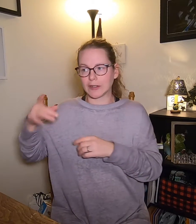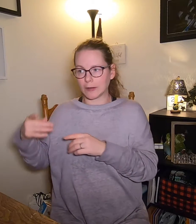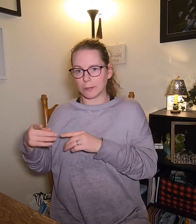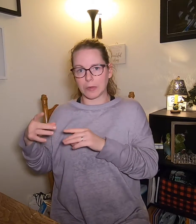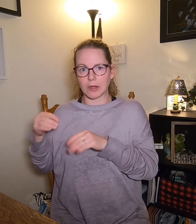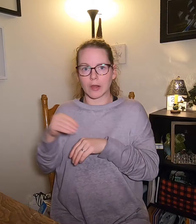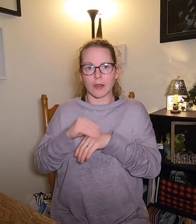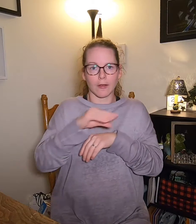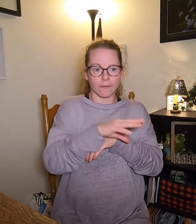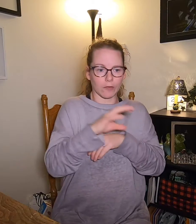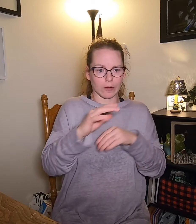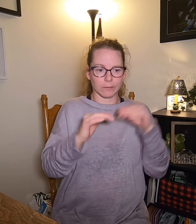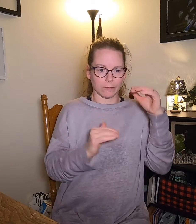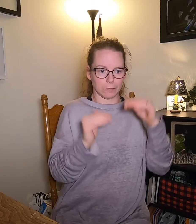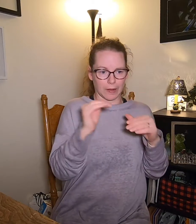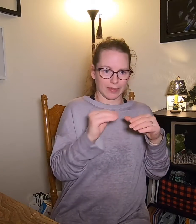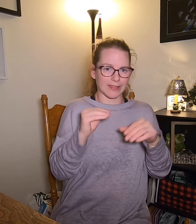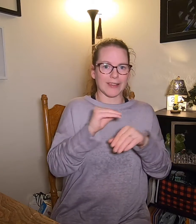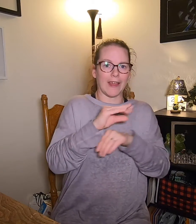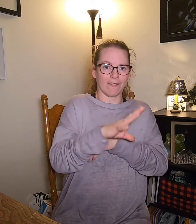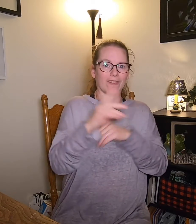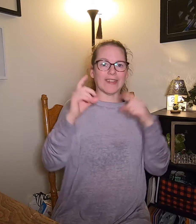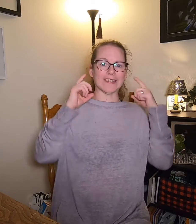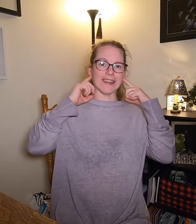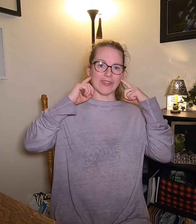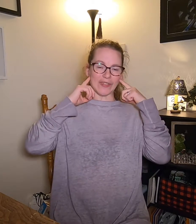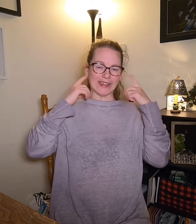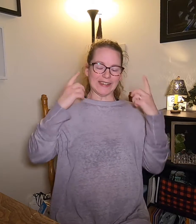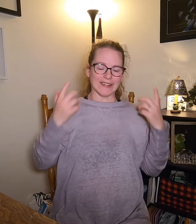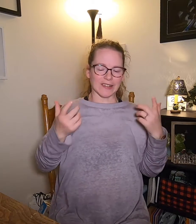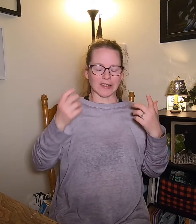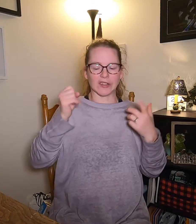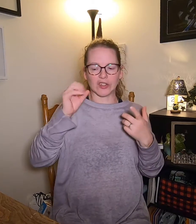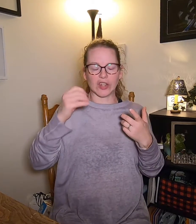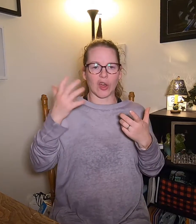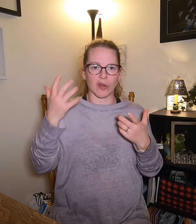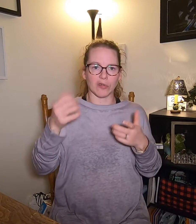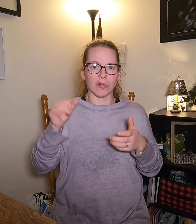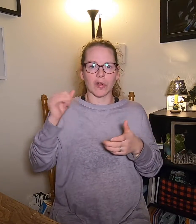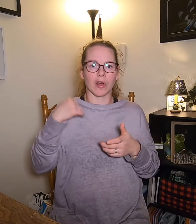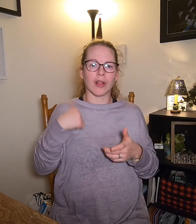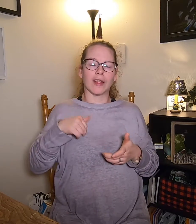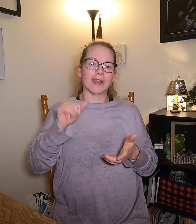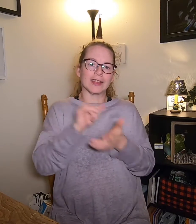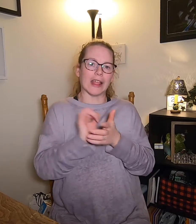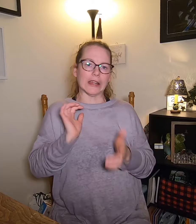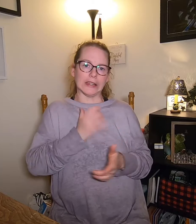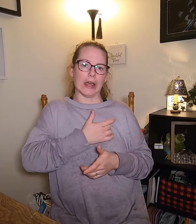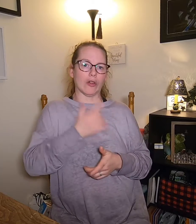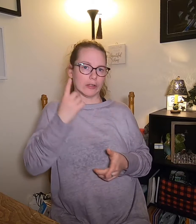So cerebral palsy affect balance which effect the ear. So that what we suspects.